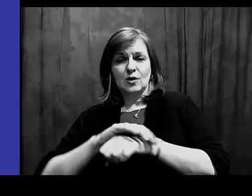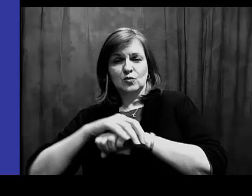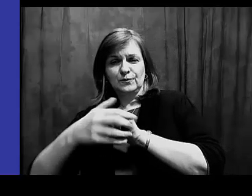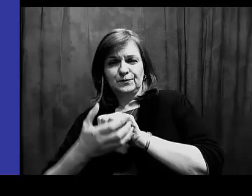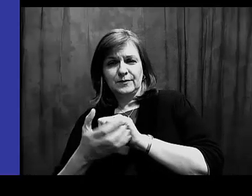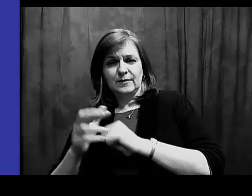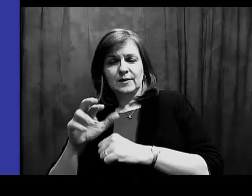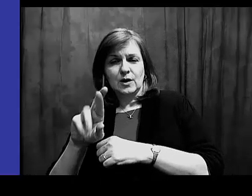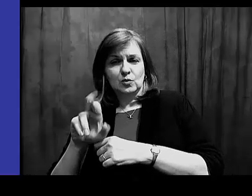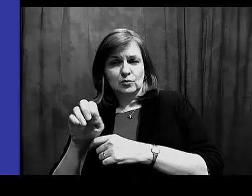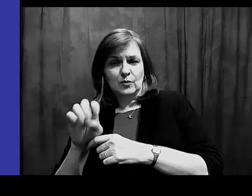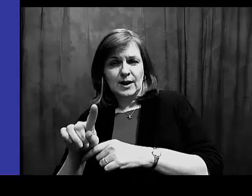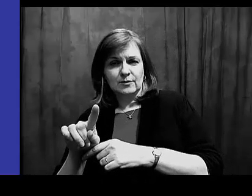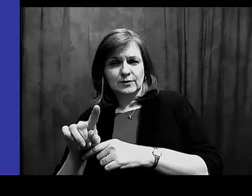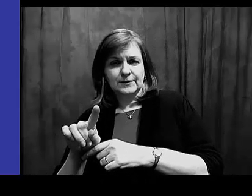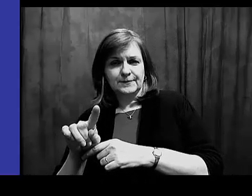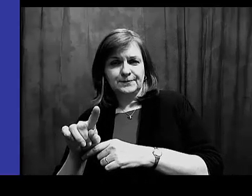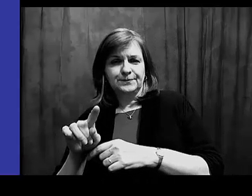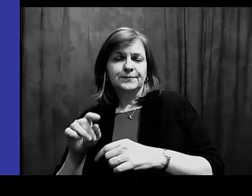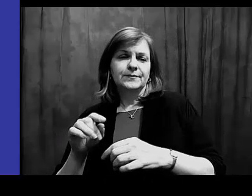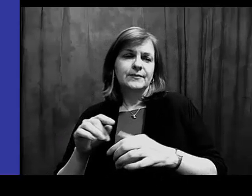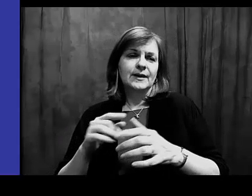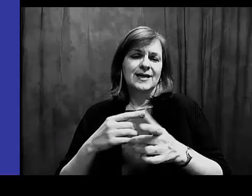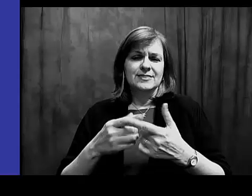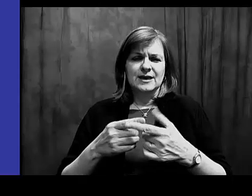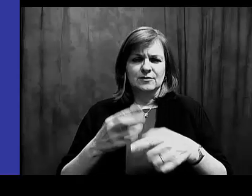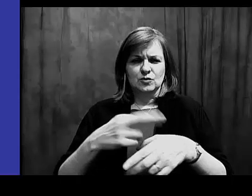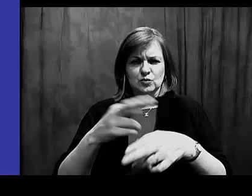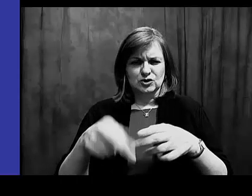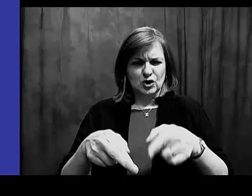and we saw that that actually gave us something that